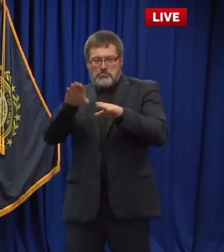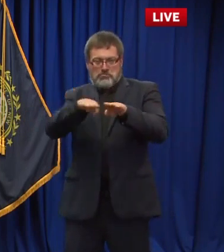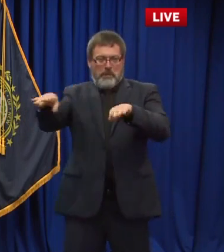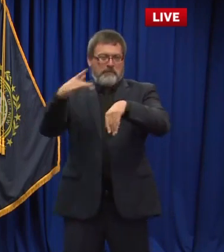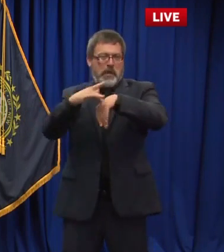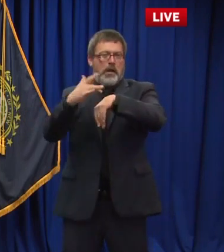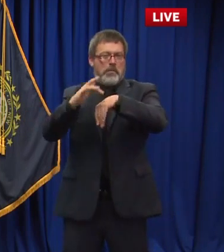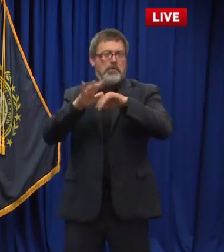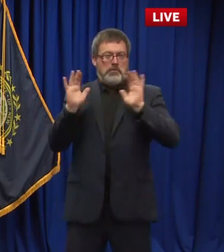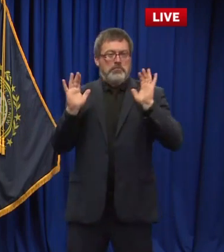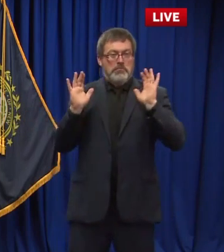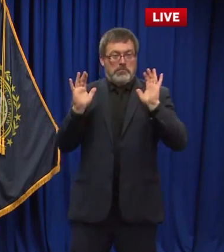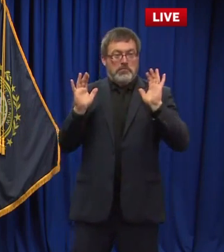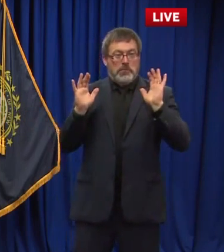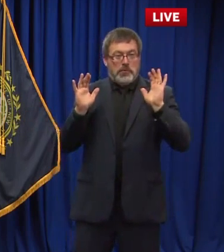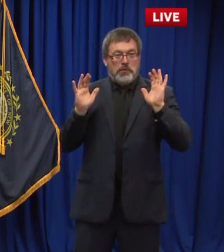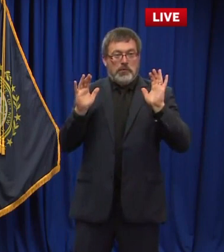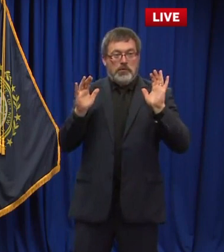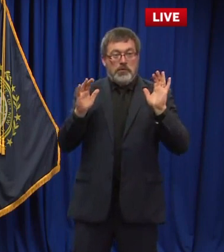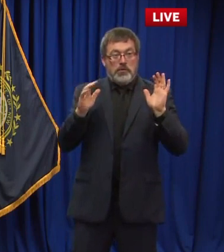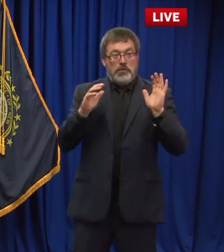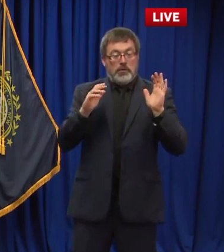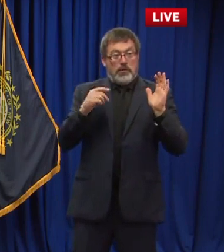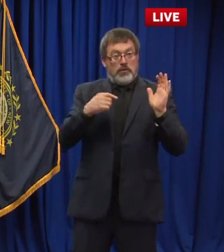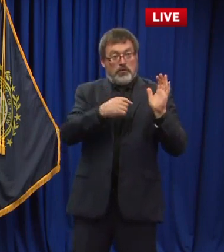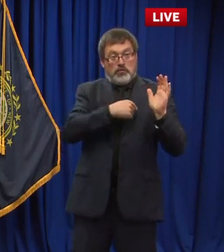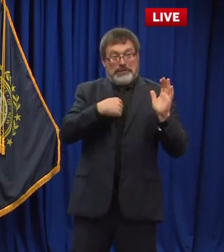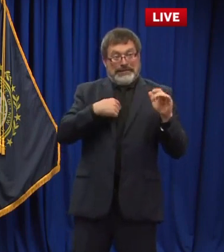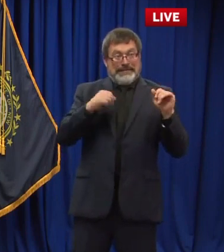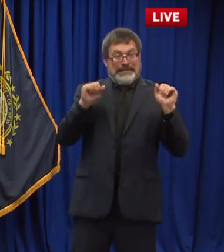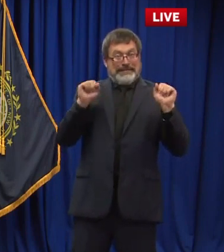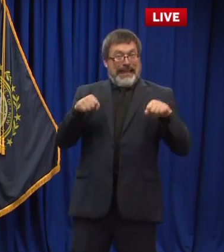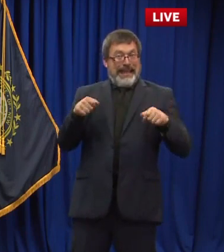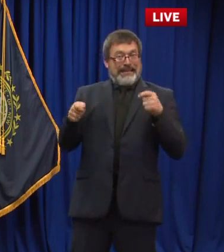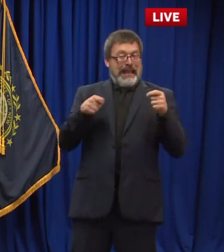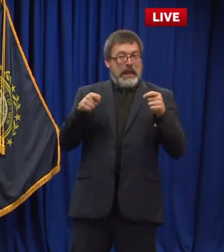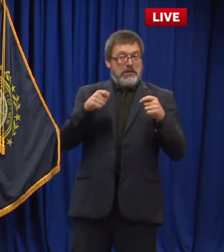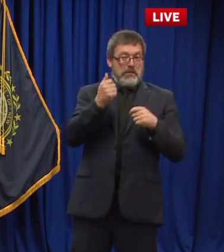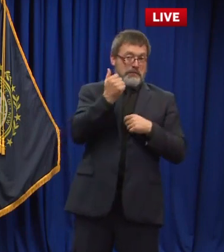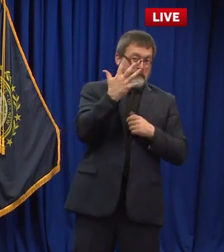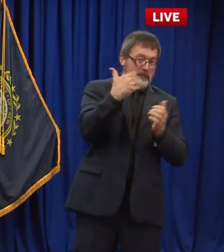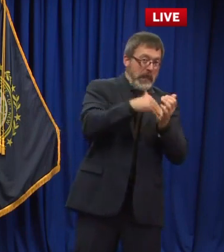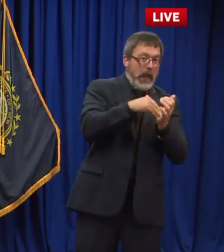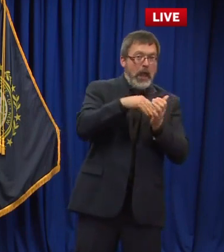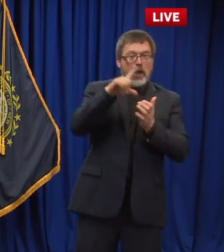WE BURST AT THE SEAMS. WE DO NOT WANT THAT. THOSE ARE REALLY HIGH NUMBERS.